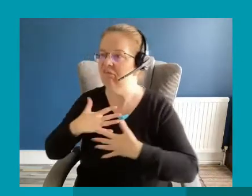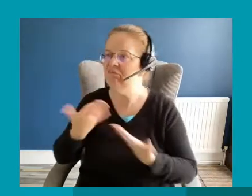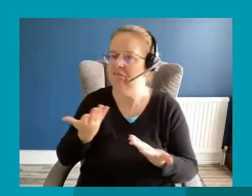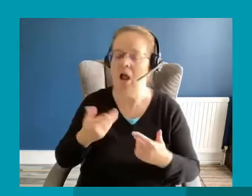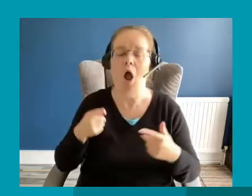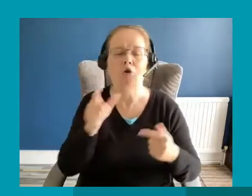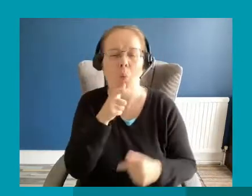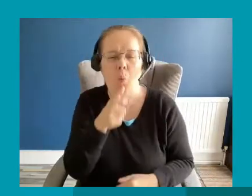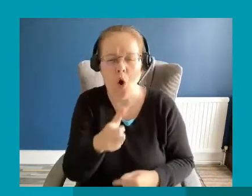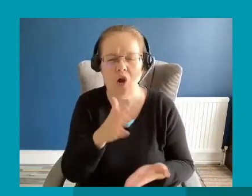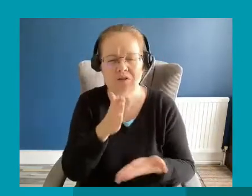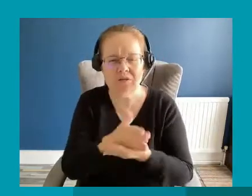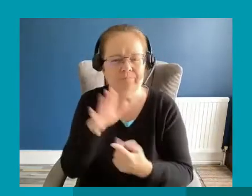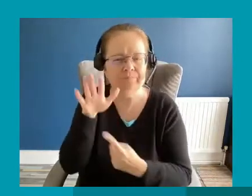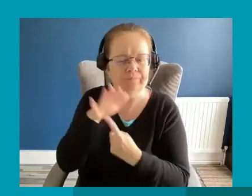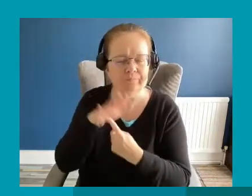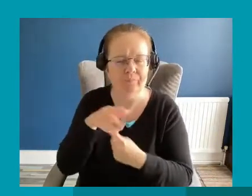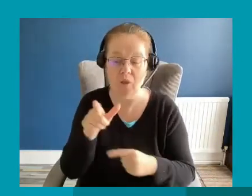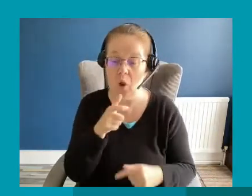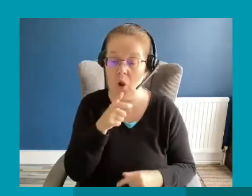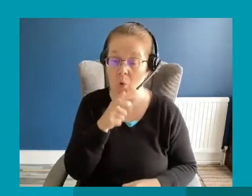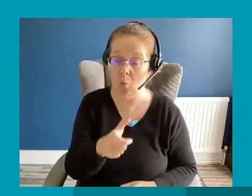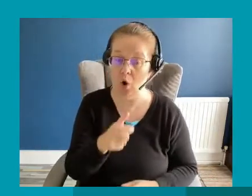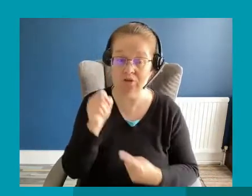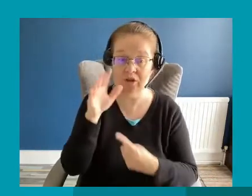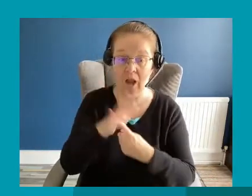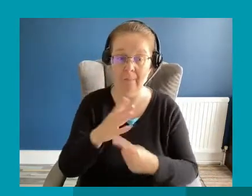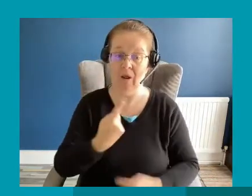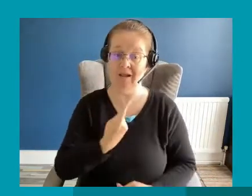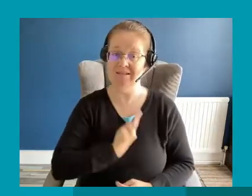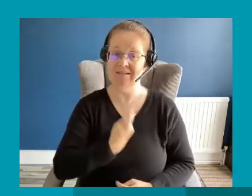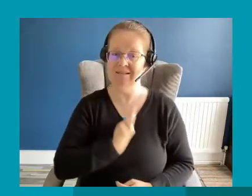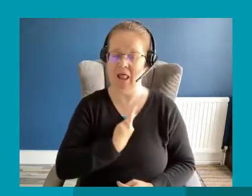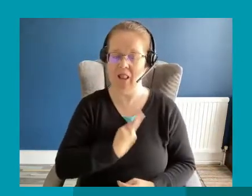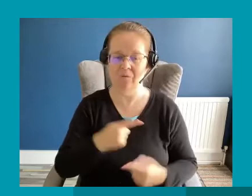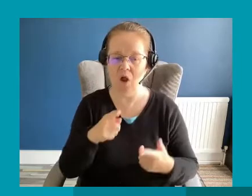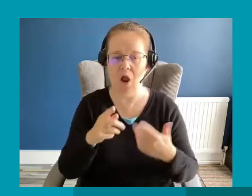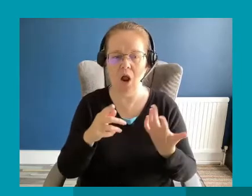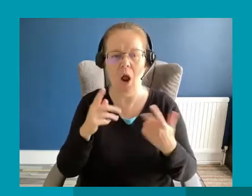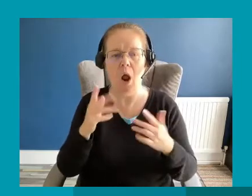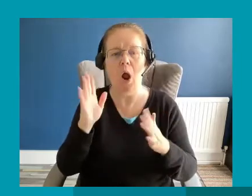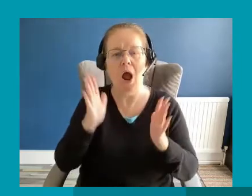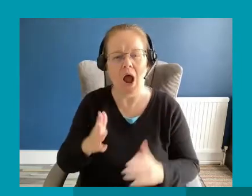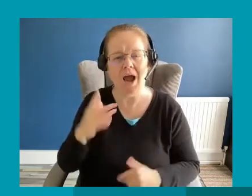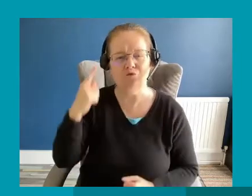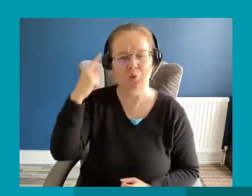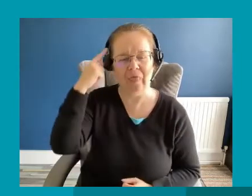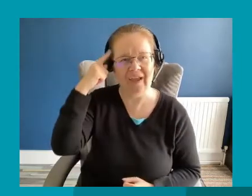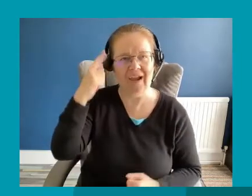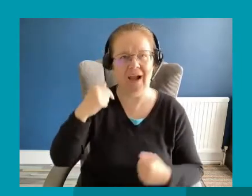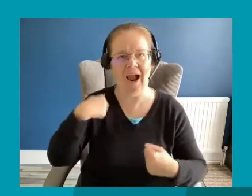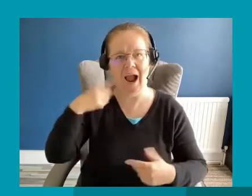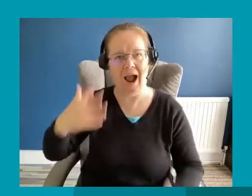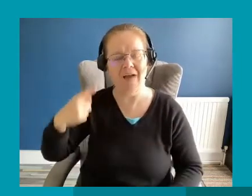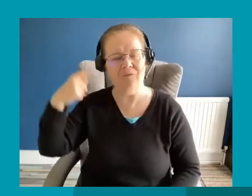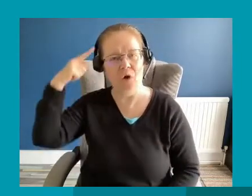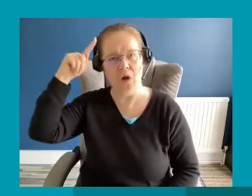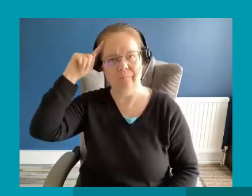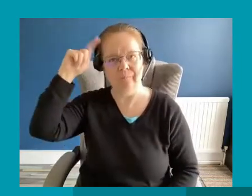The words we use to describe anything sticks into not just their conscious. but our own conscious. It informs our feelings and